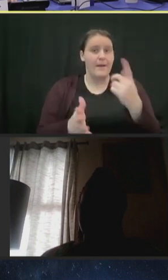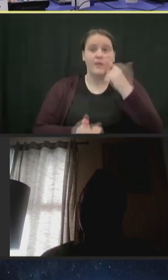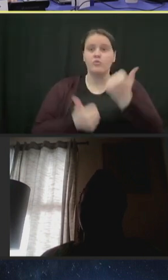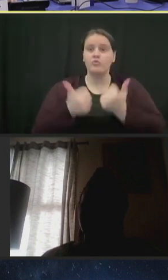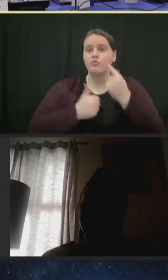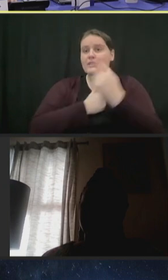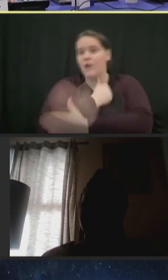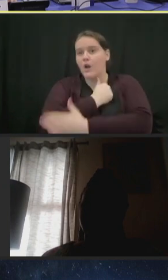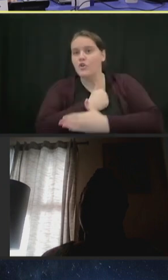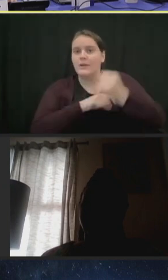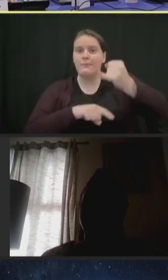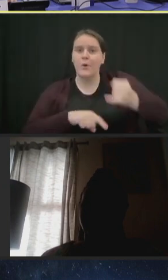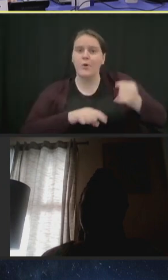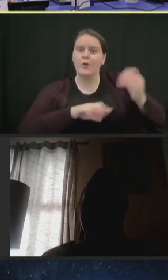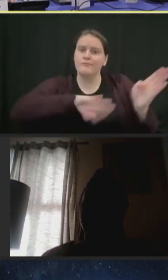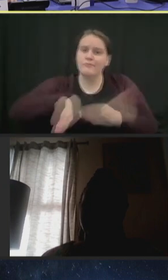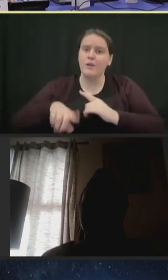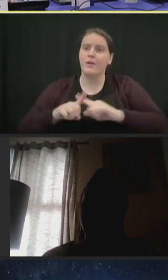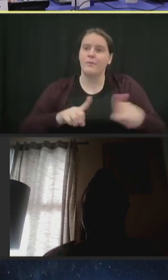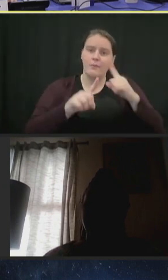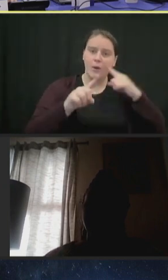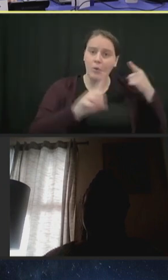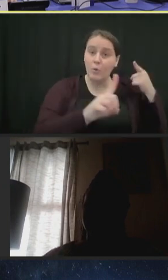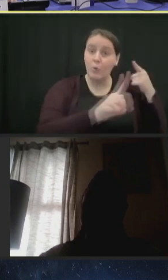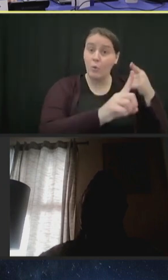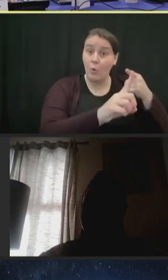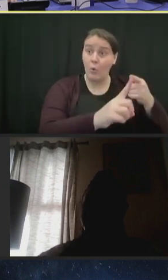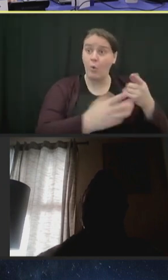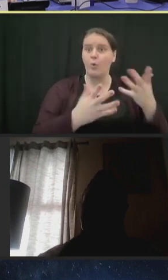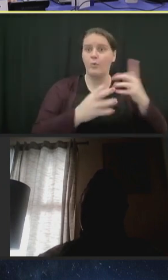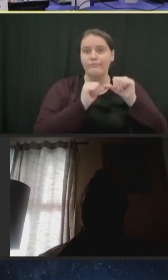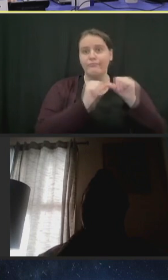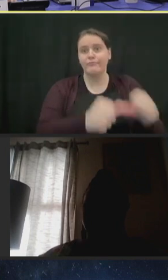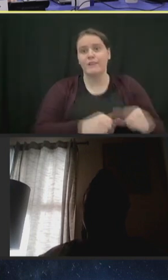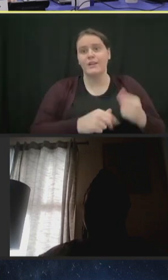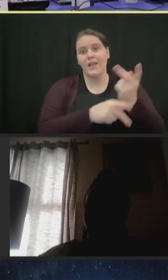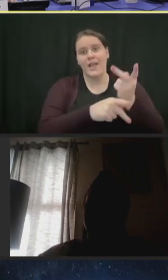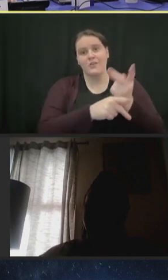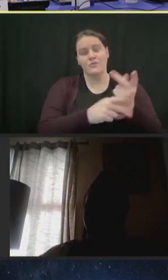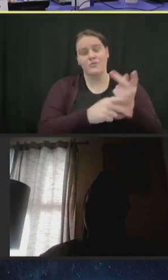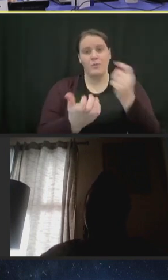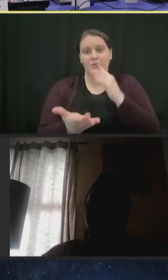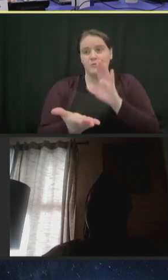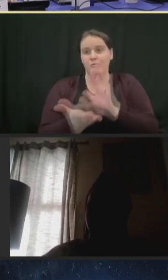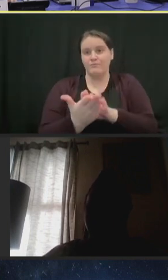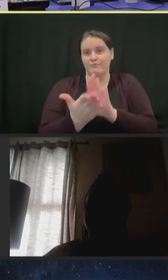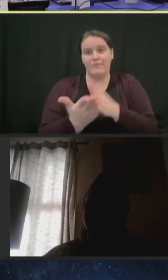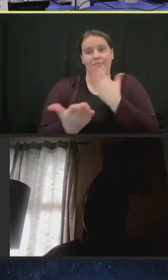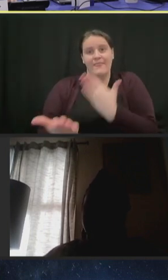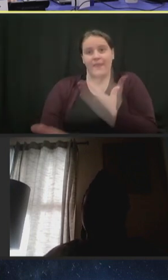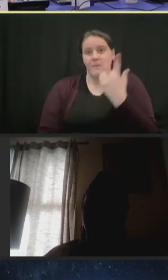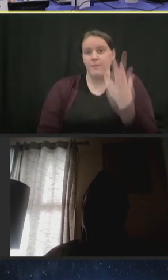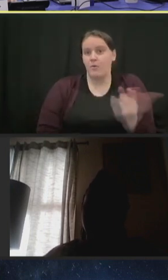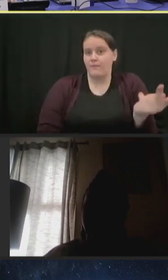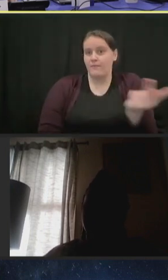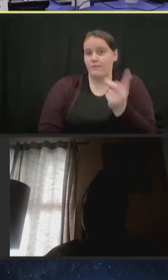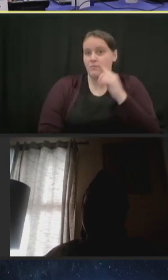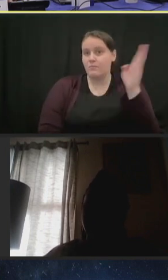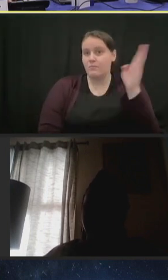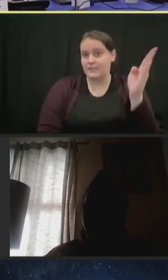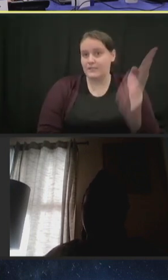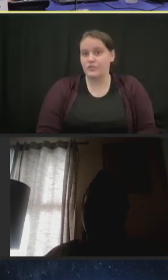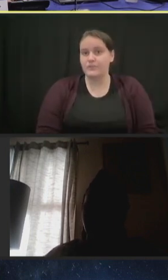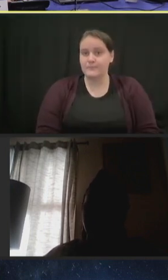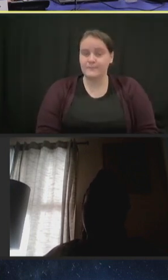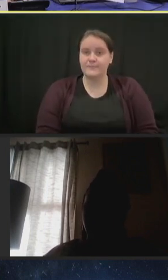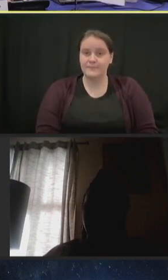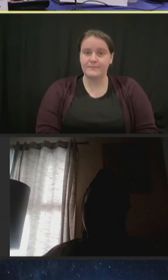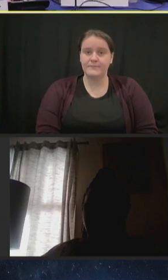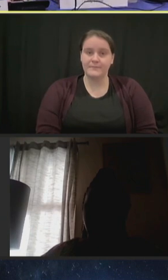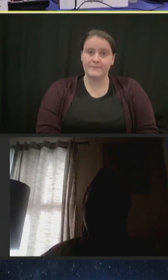what both of you are working towards. So, I just, again, wanted to thank you for your presentations.